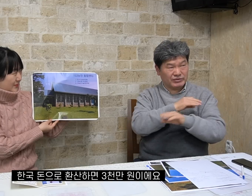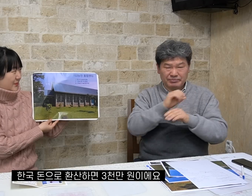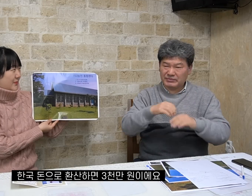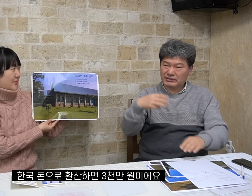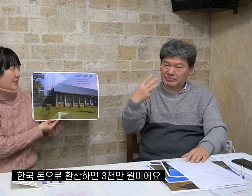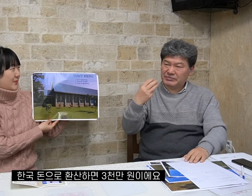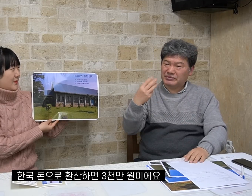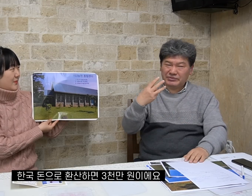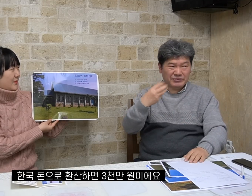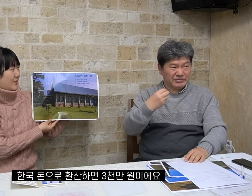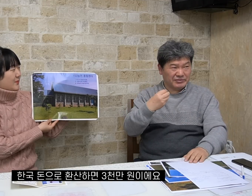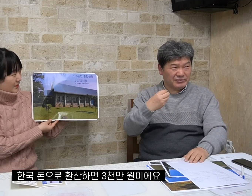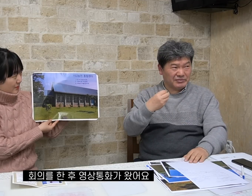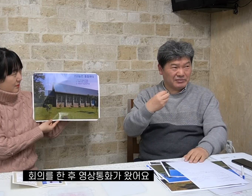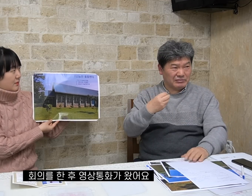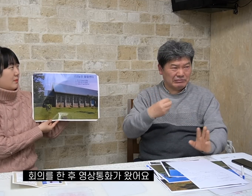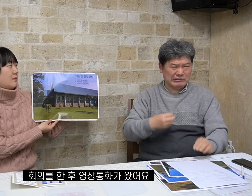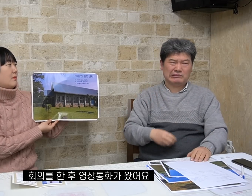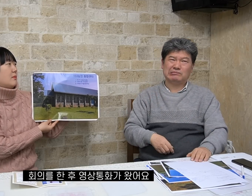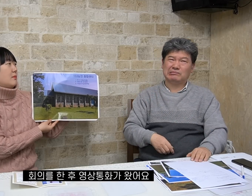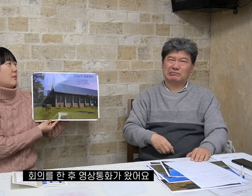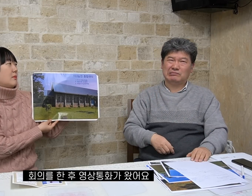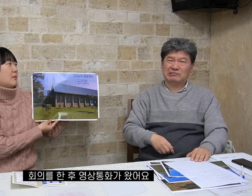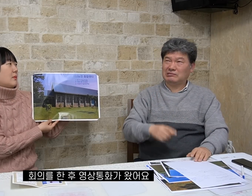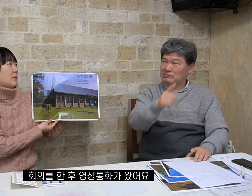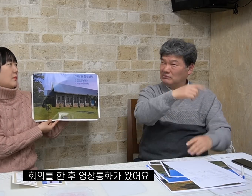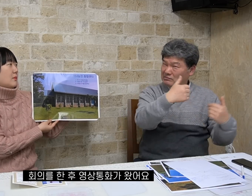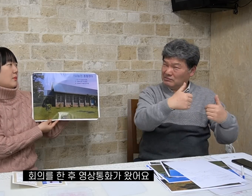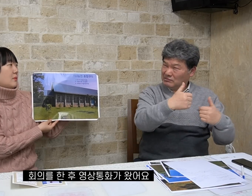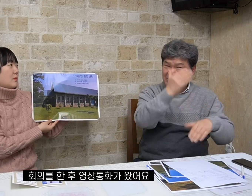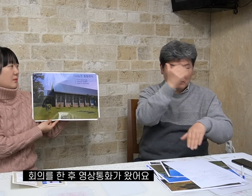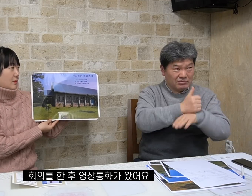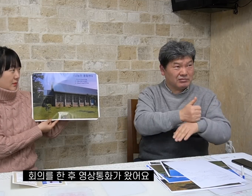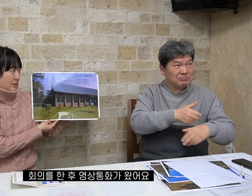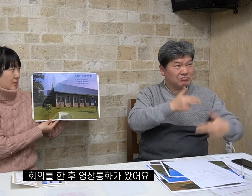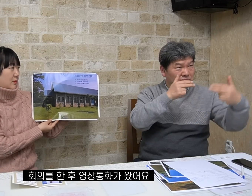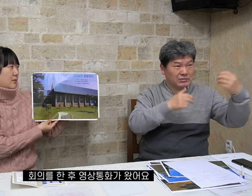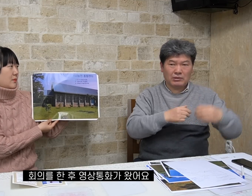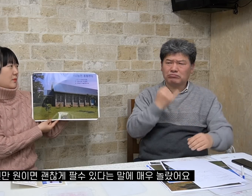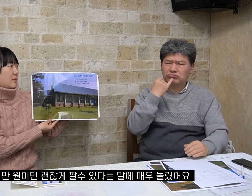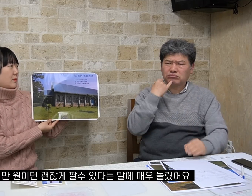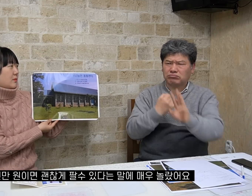Converted to Korean Won, that's 30 million won. After the meeting, a video call came.